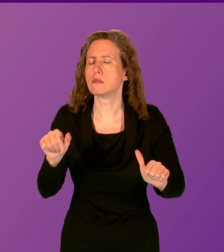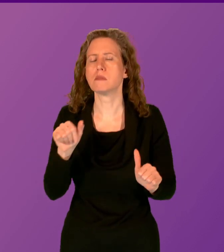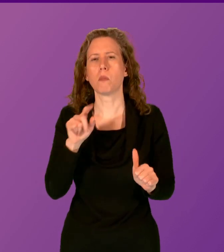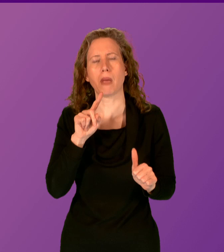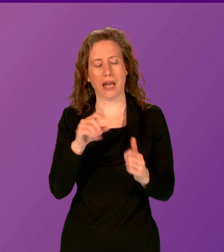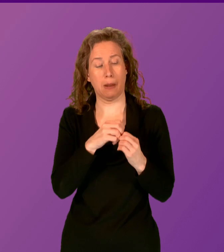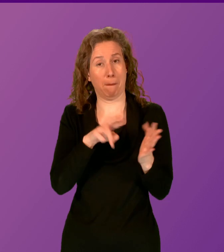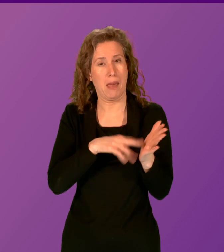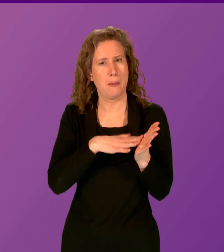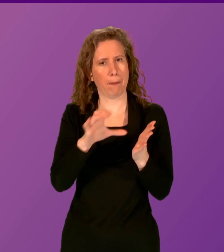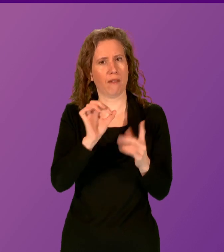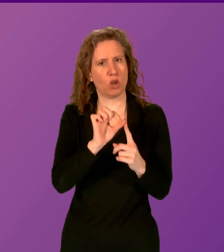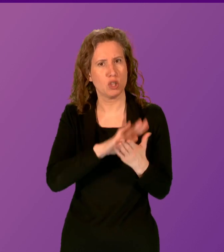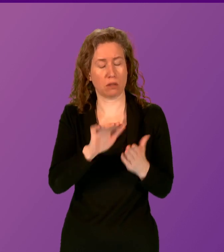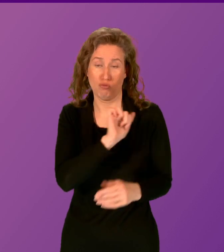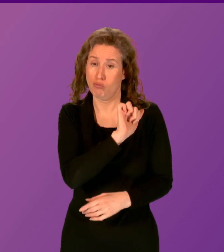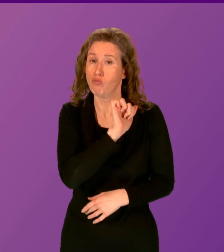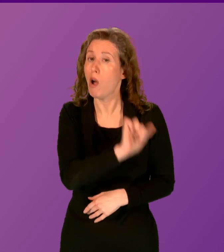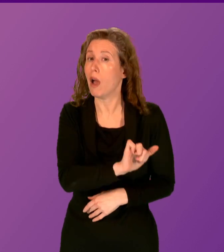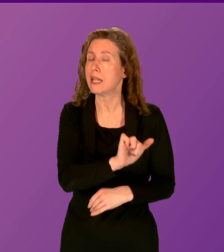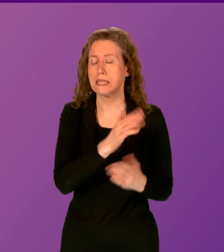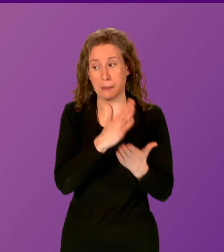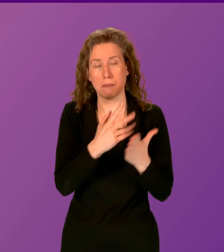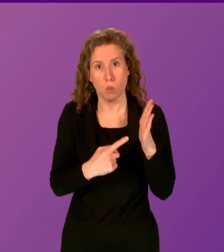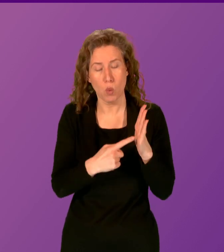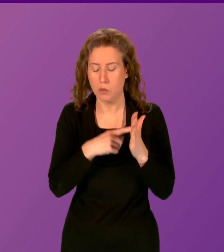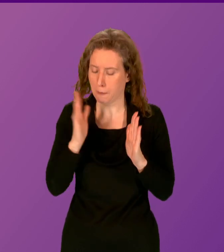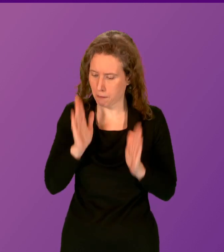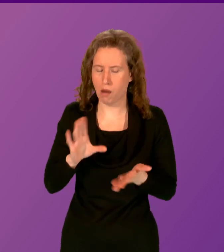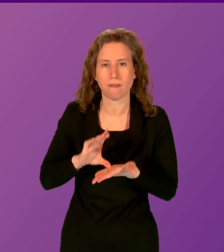Ben Macpherson is right that it is important that we continue to fund the Scottish Fire